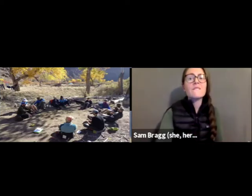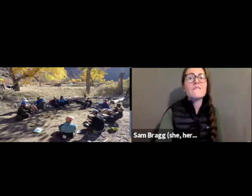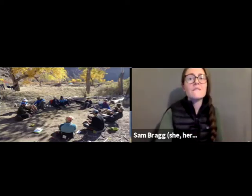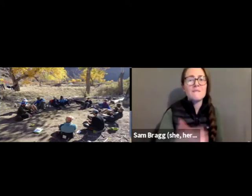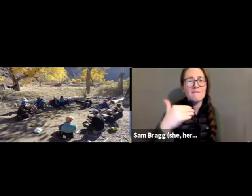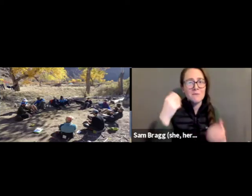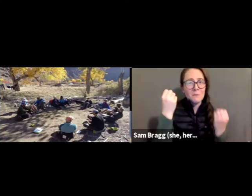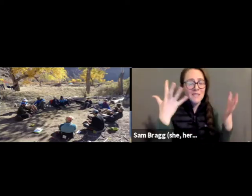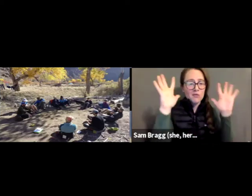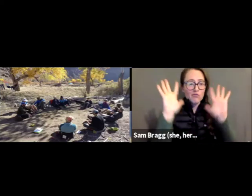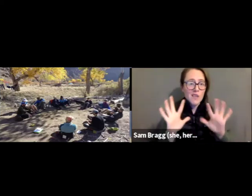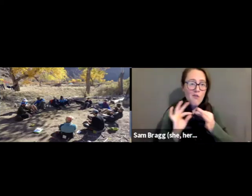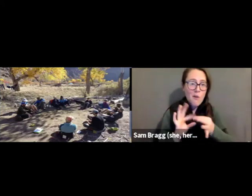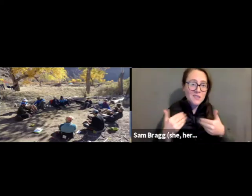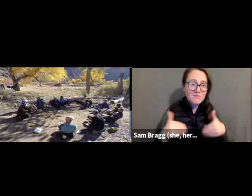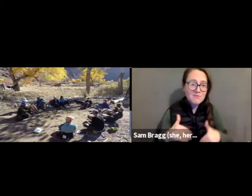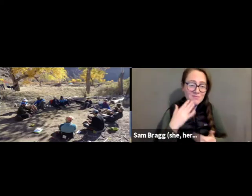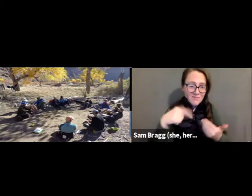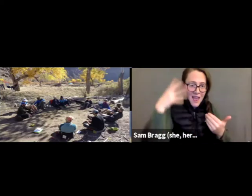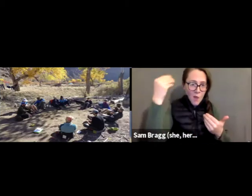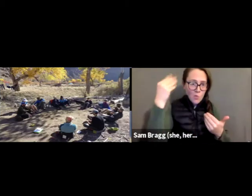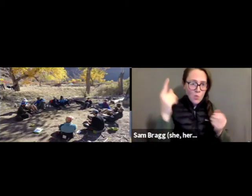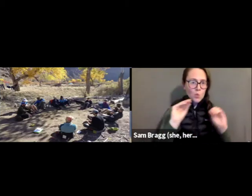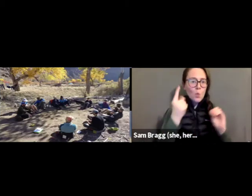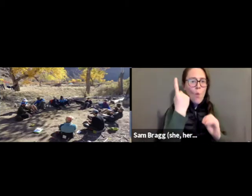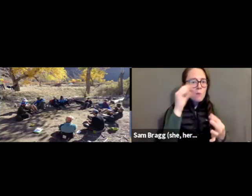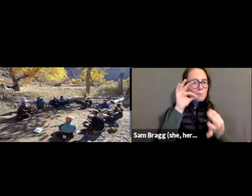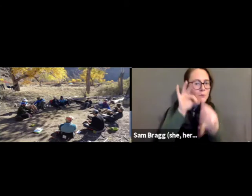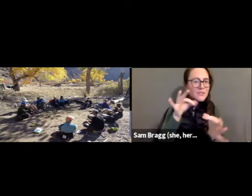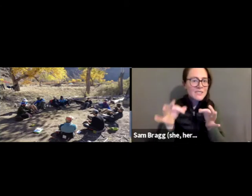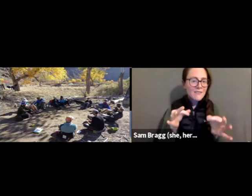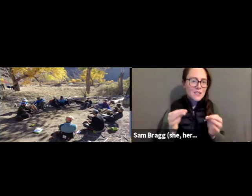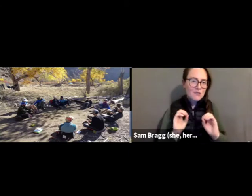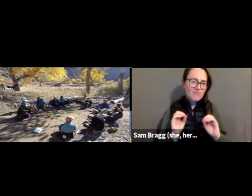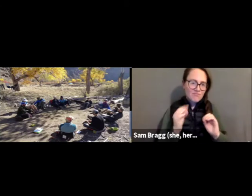Feeling like I'm able to go back to my true self. Wow these are really great comments and